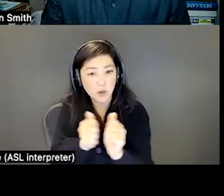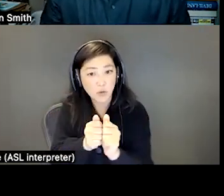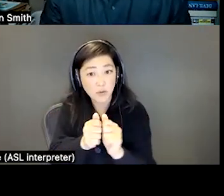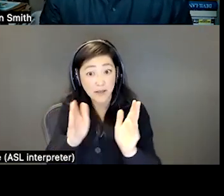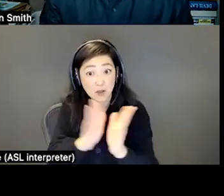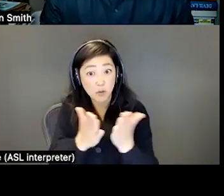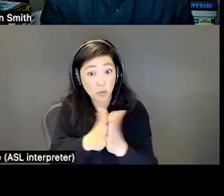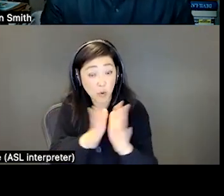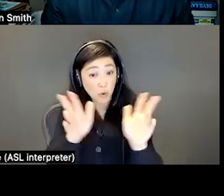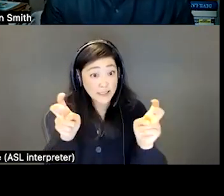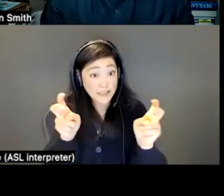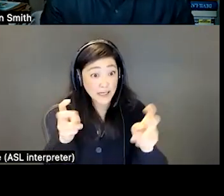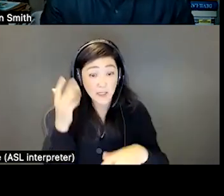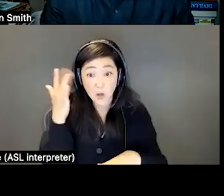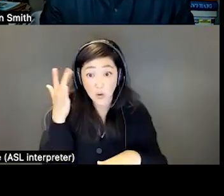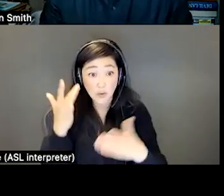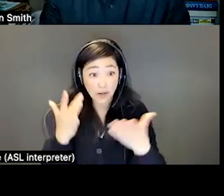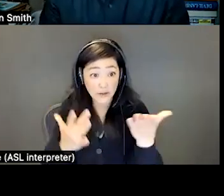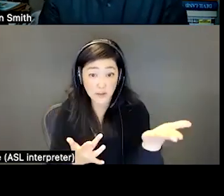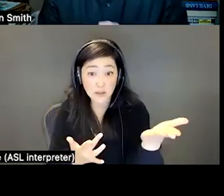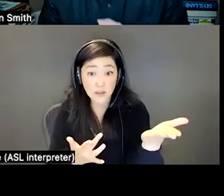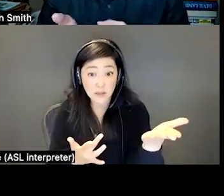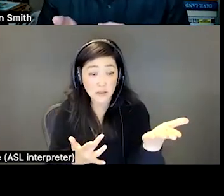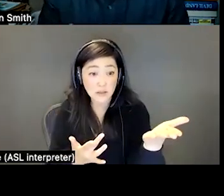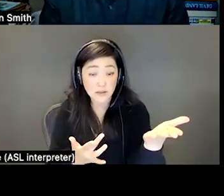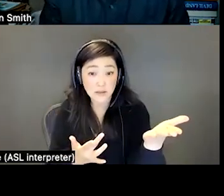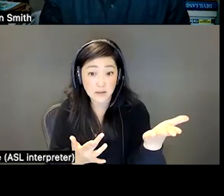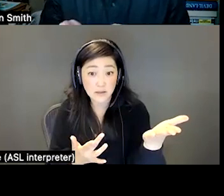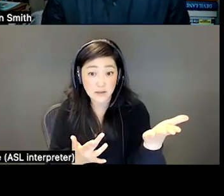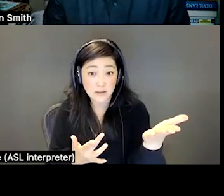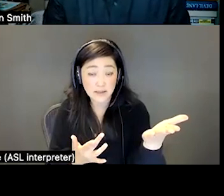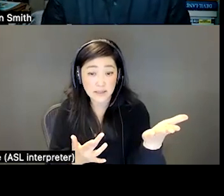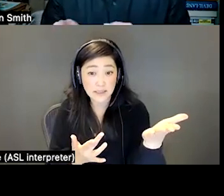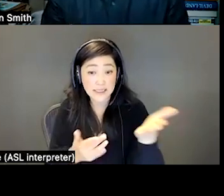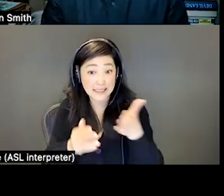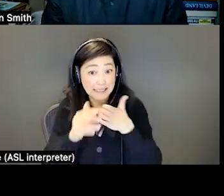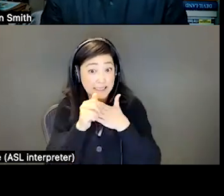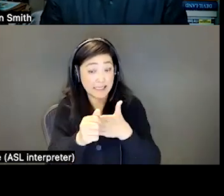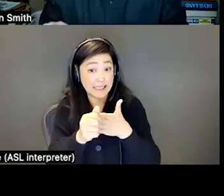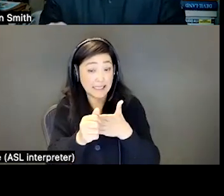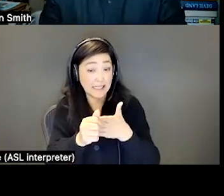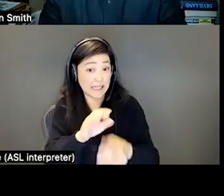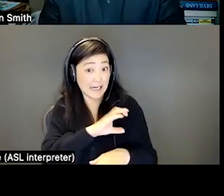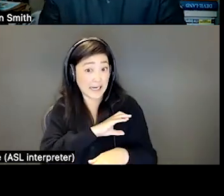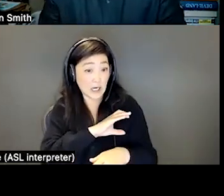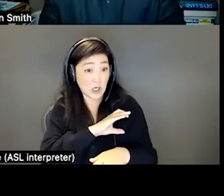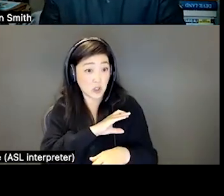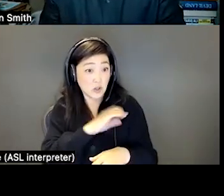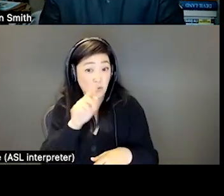because the lead title and lead character, the protagonist in "The Good Hawk" is a girl